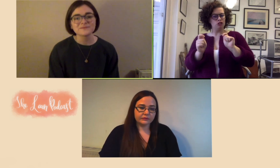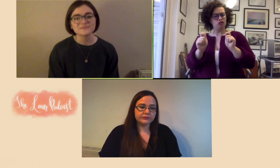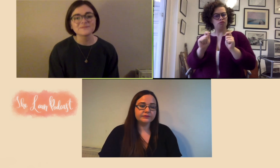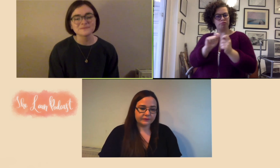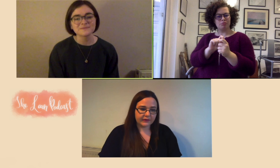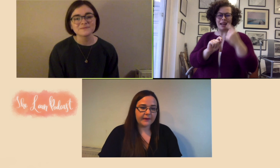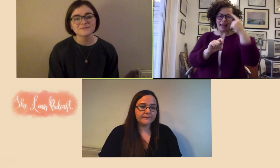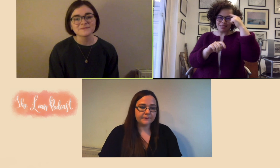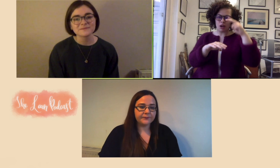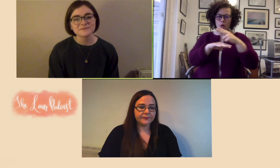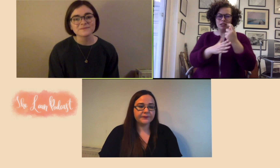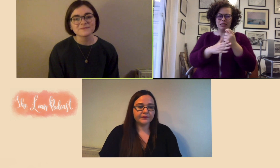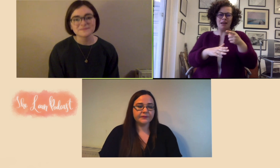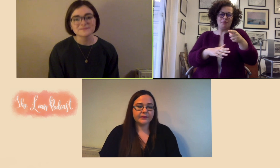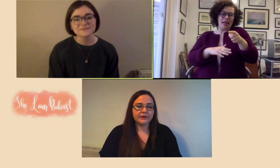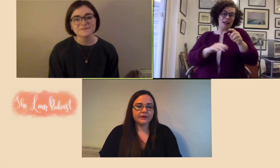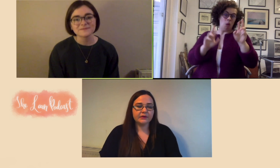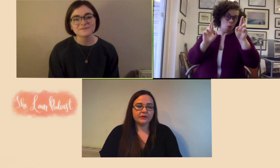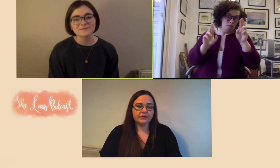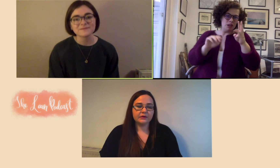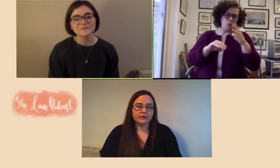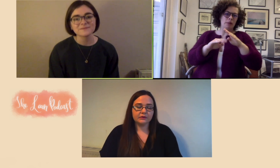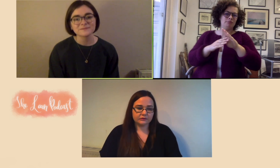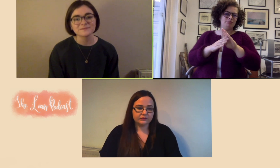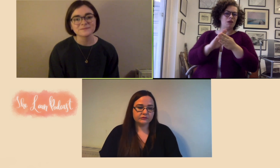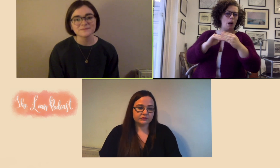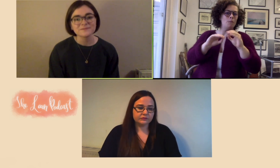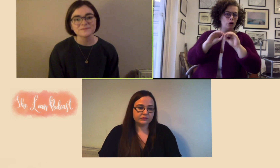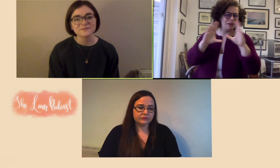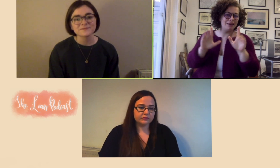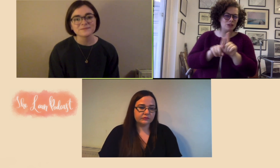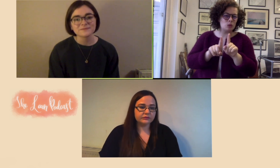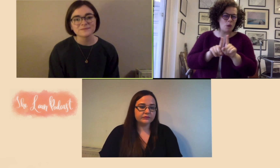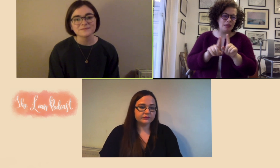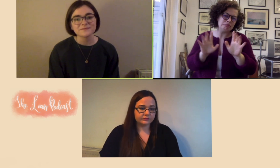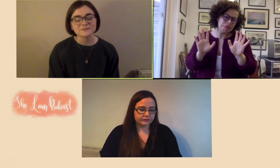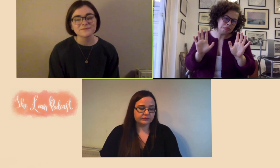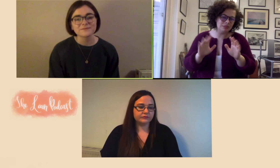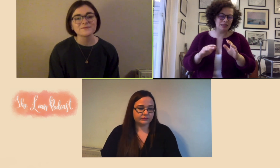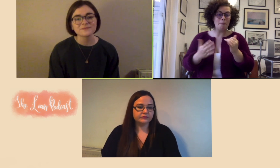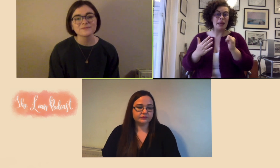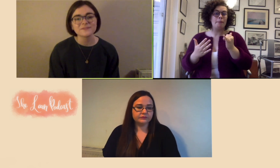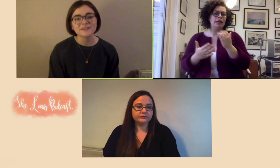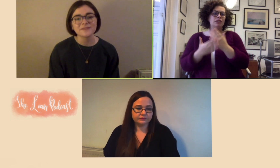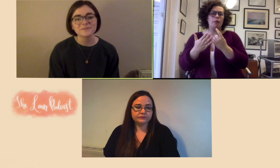The world has changed drastically and we're, as we've said all in this together. So I think as the culture shifts,